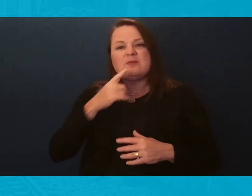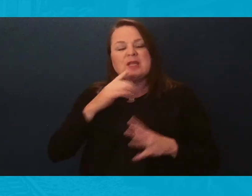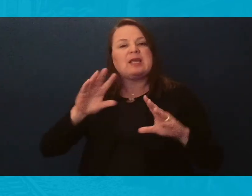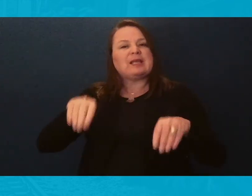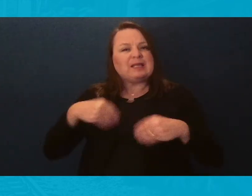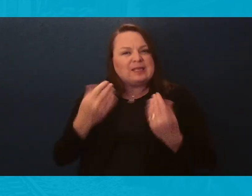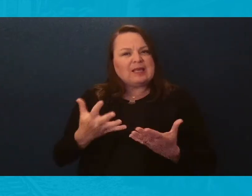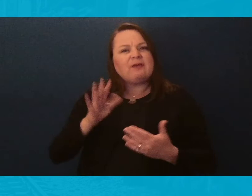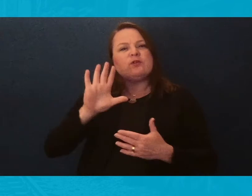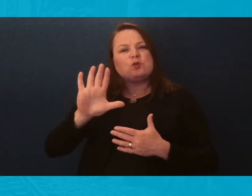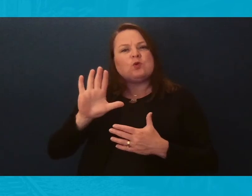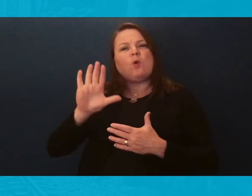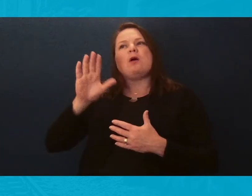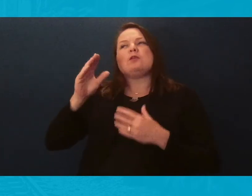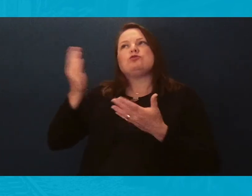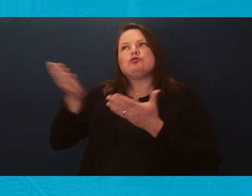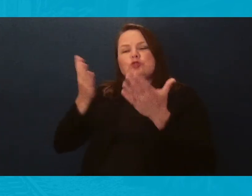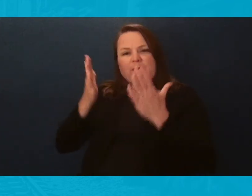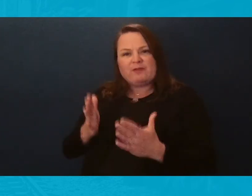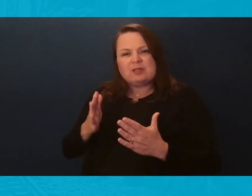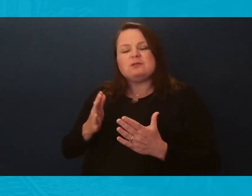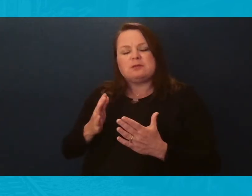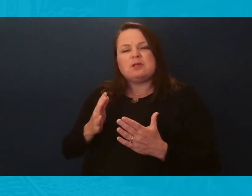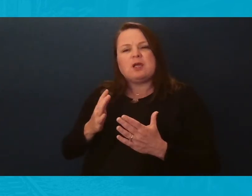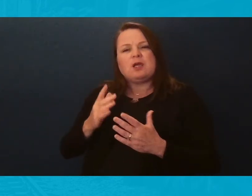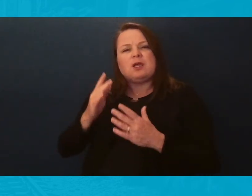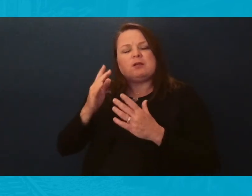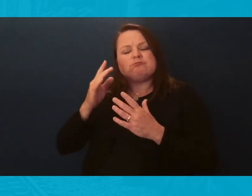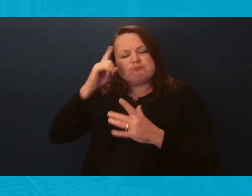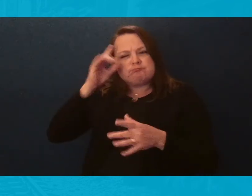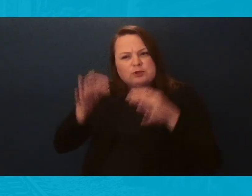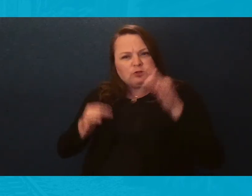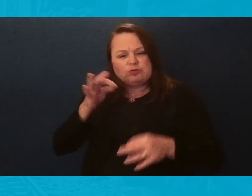1 Kings 3:9 says, "So give your servant a discerning heart